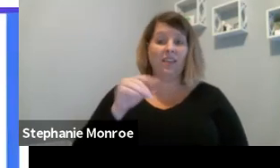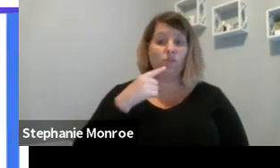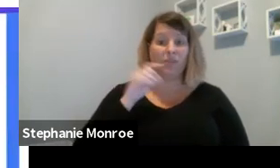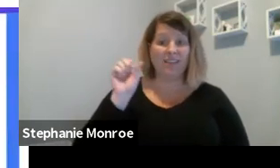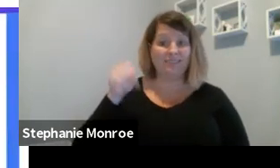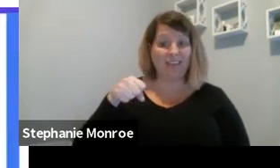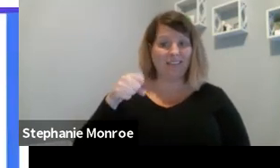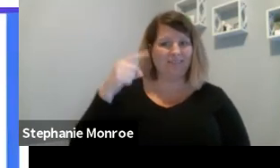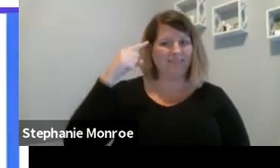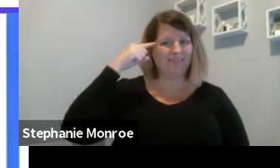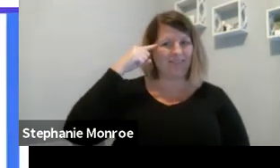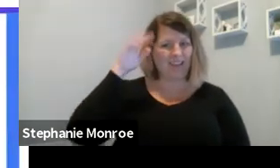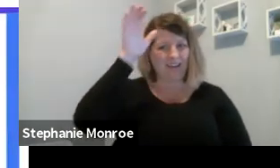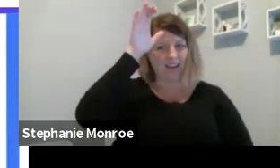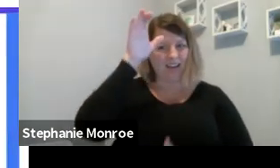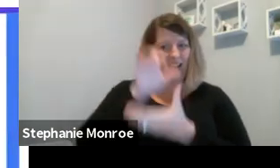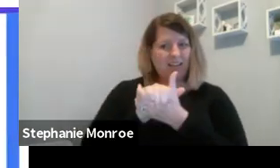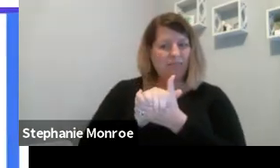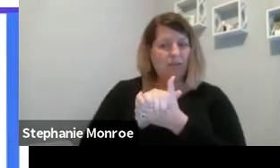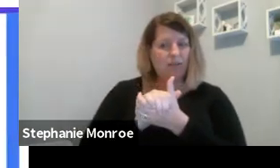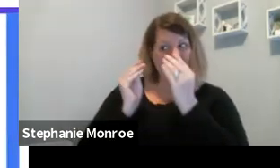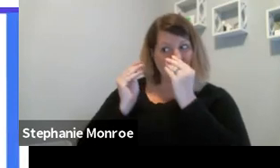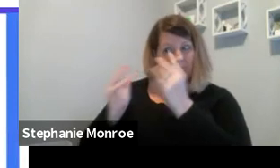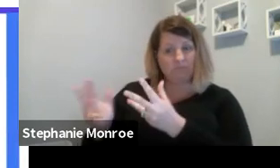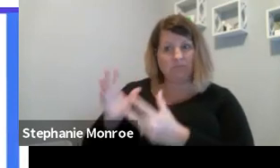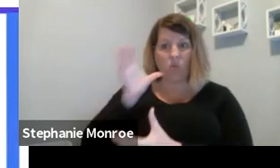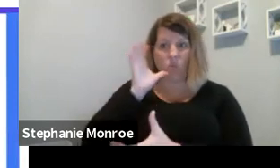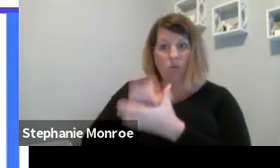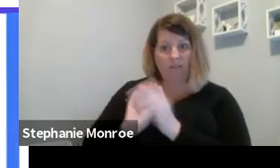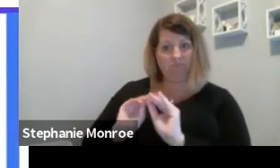Did the husband make his wishes very clear from the beginning?